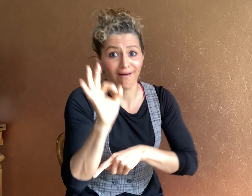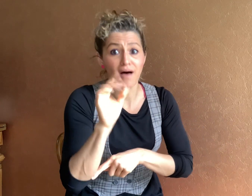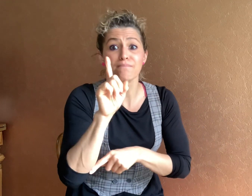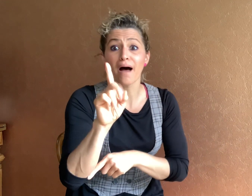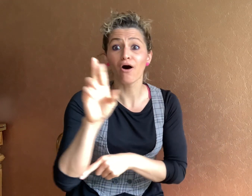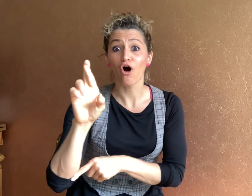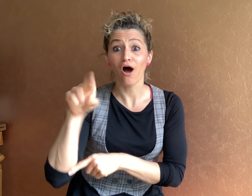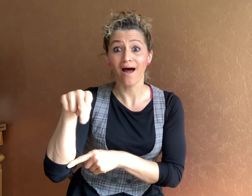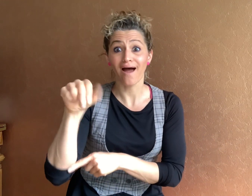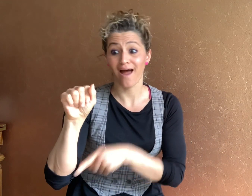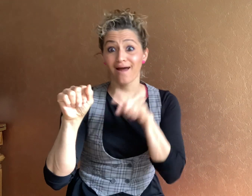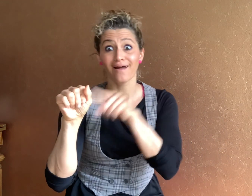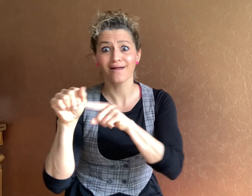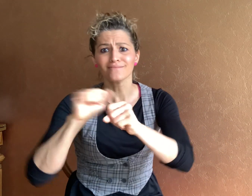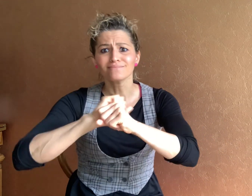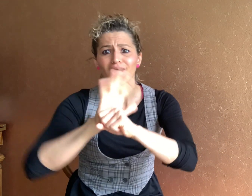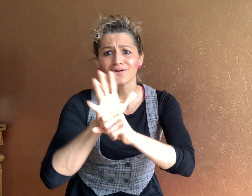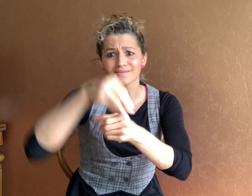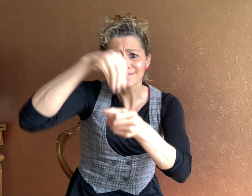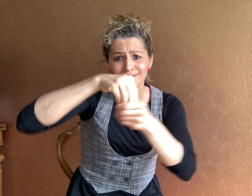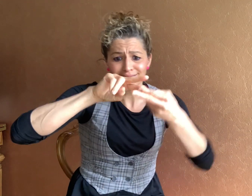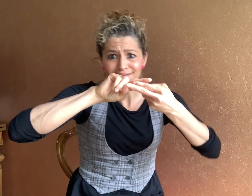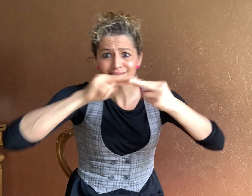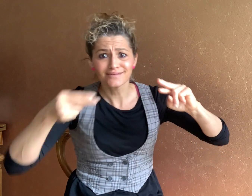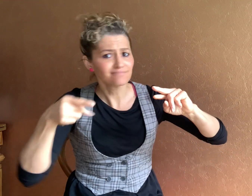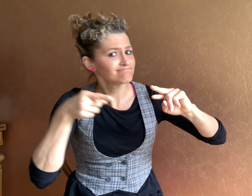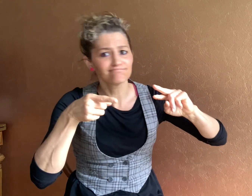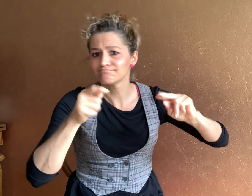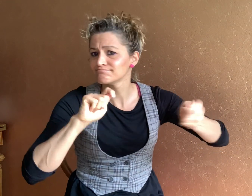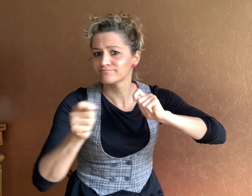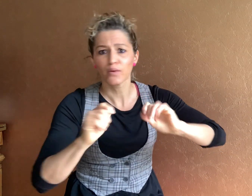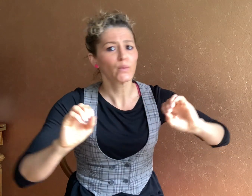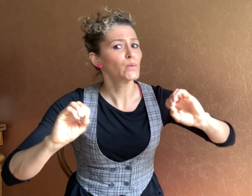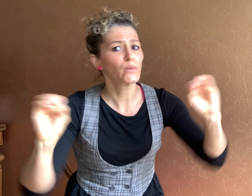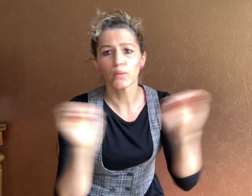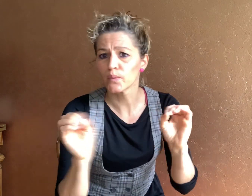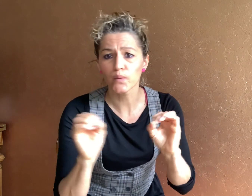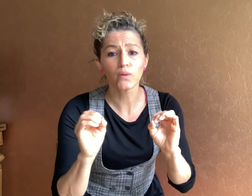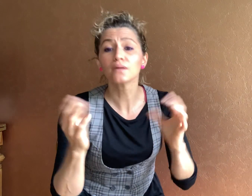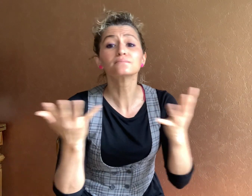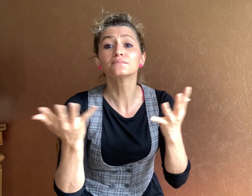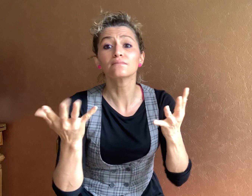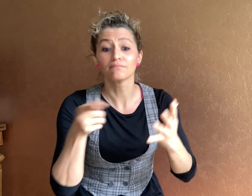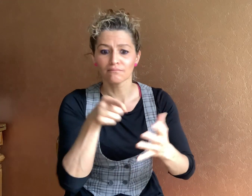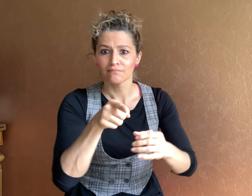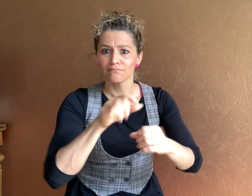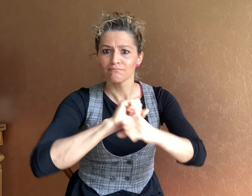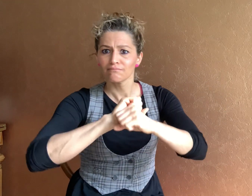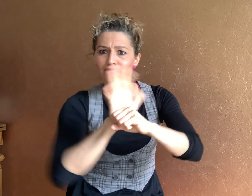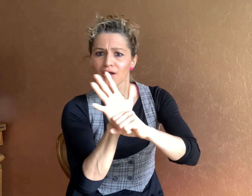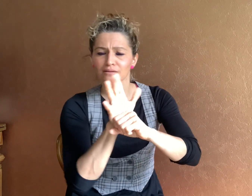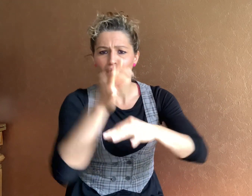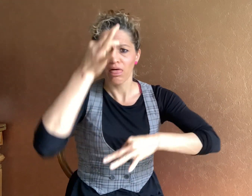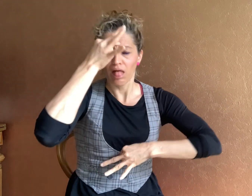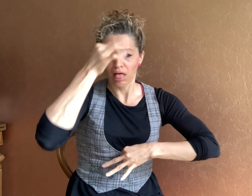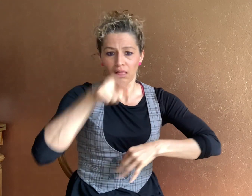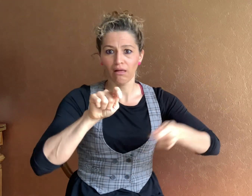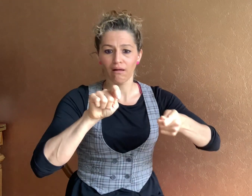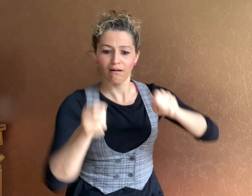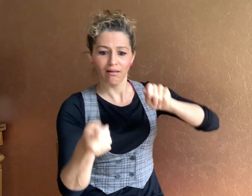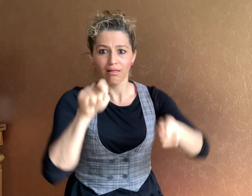do not and this means the virus cannot correct itself.